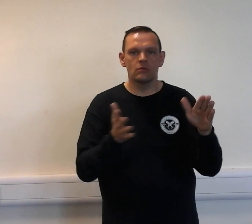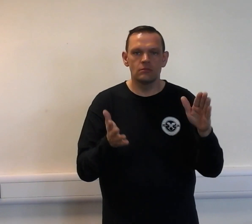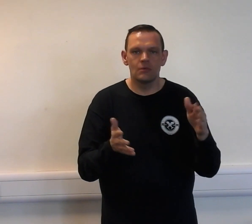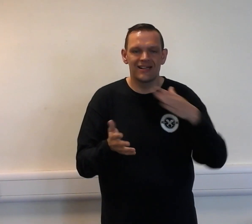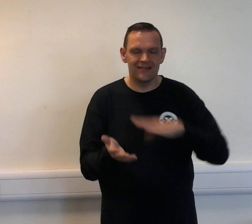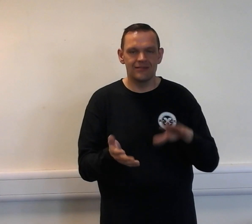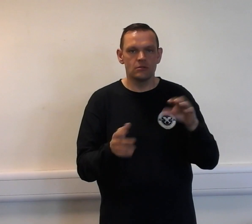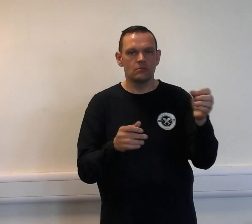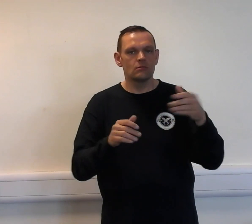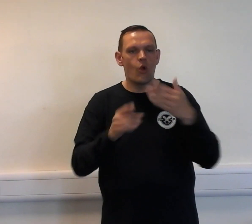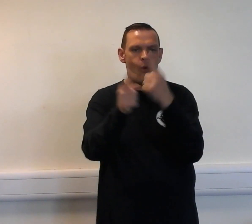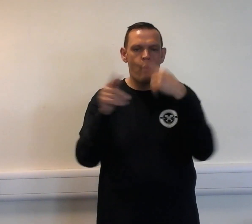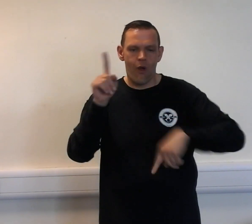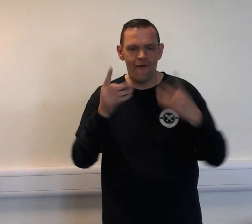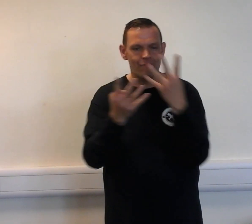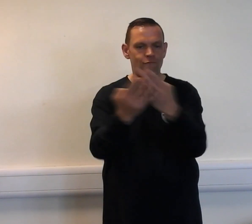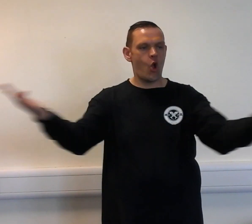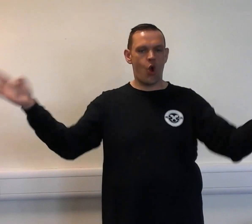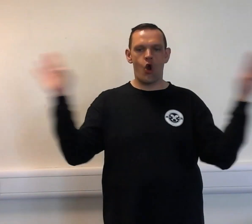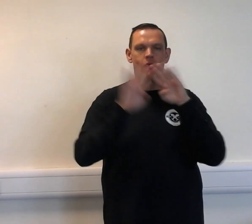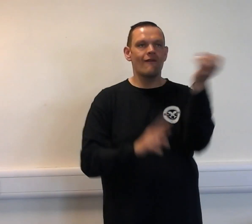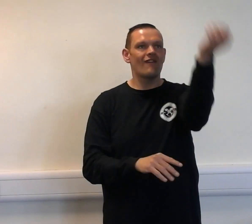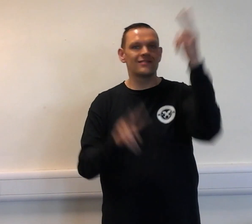more than one visual alarm because the deaf person must have a line of sight to